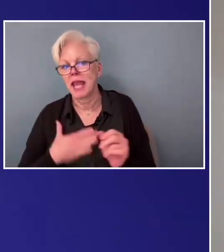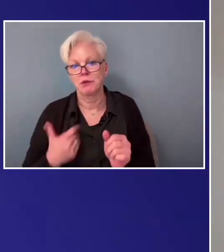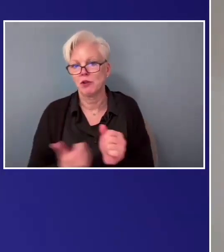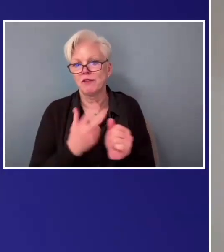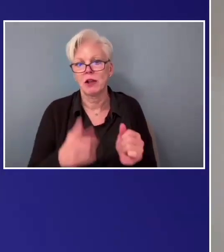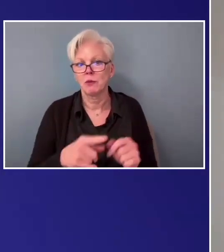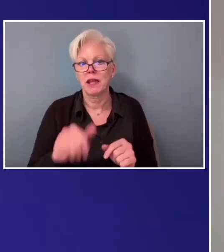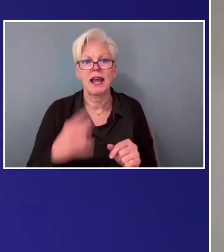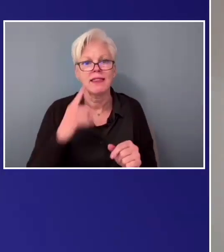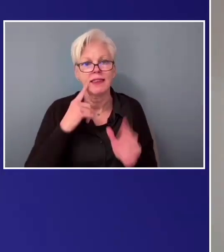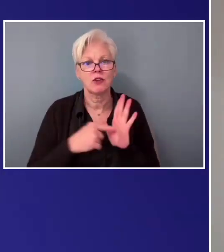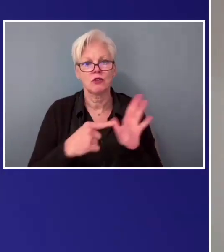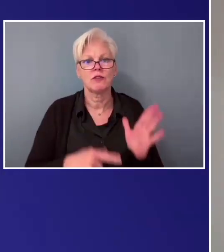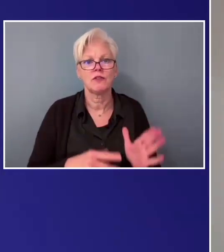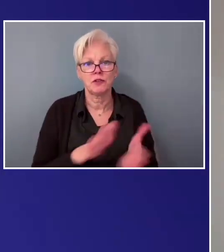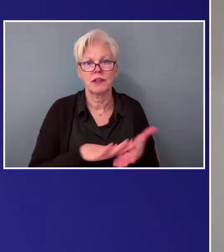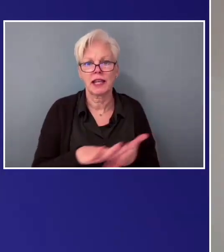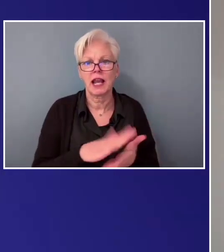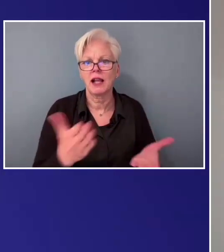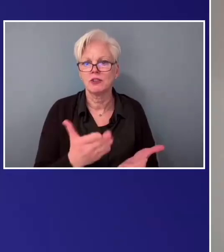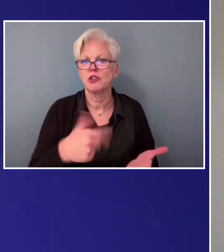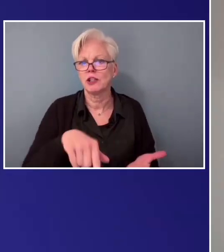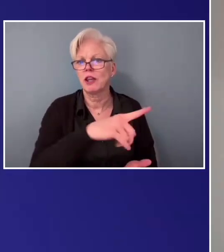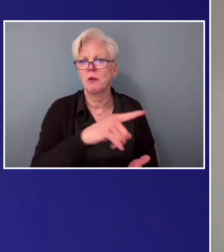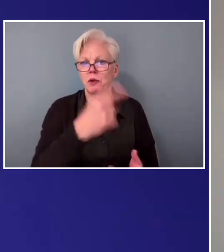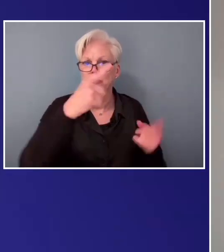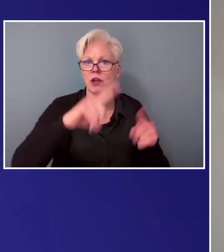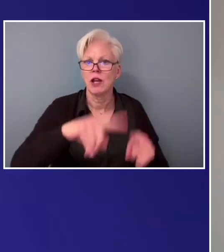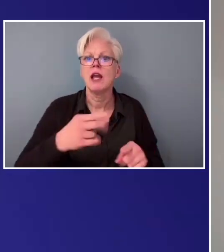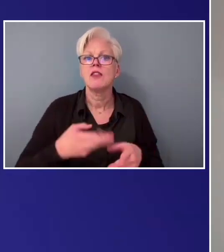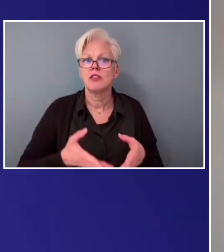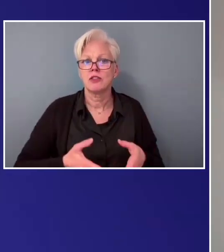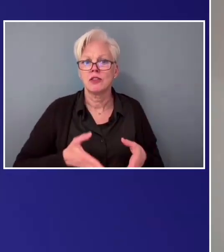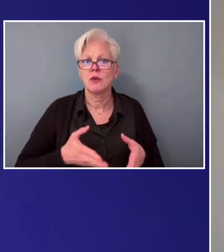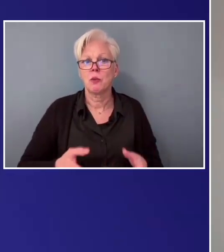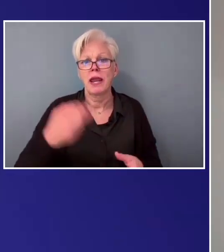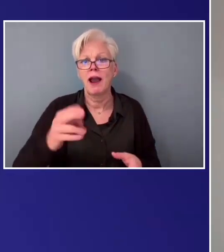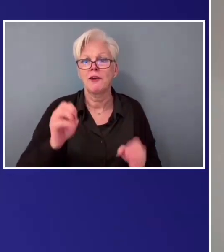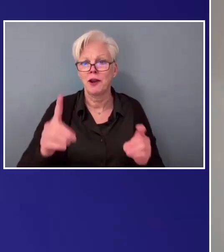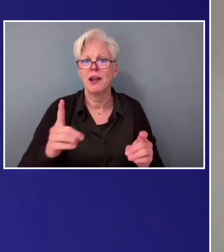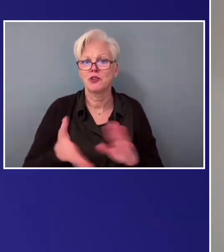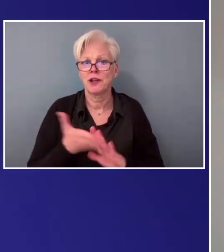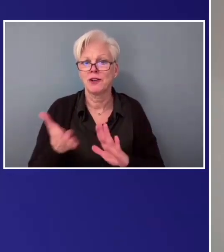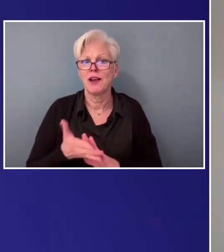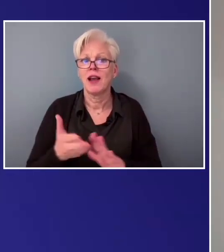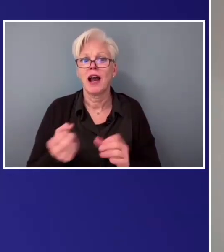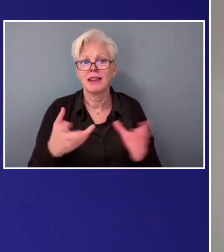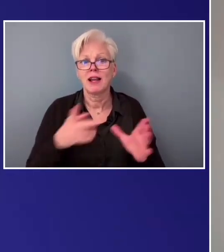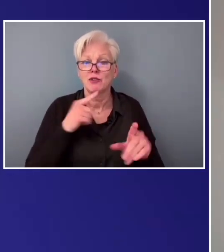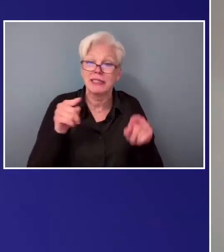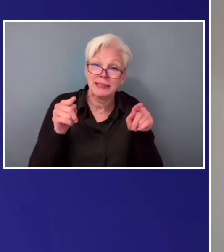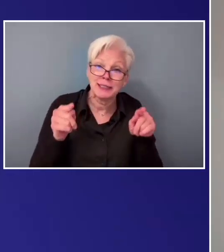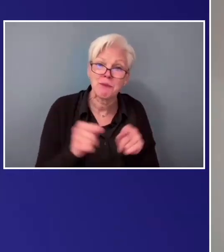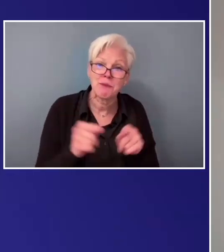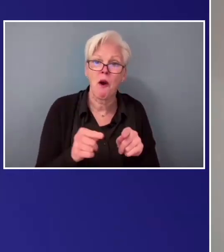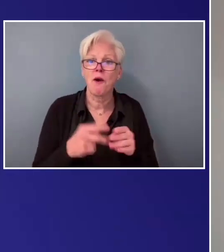representatives for the colleges here would agree that the way that higher education operates is that there are just a lot of really tiny programs that take a student or